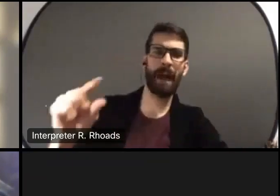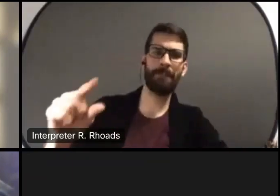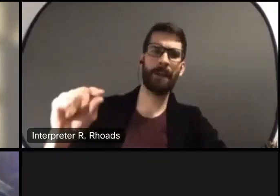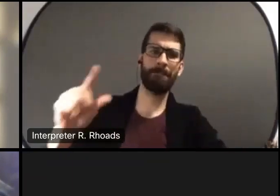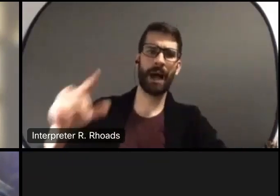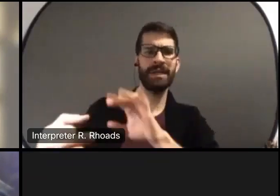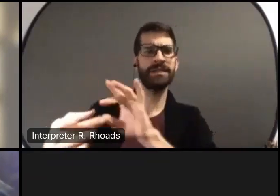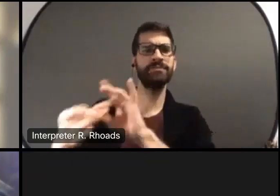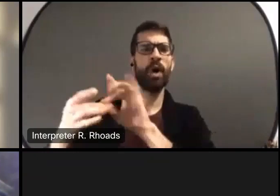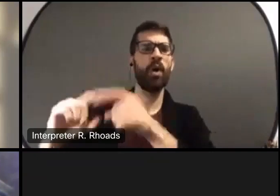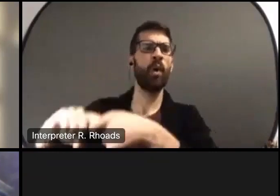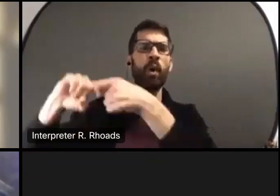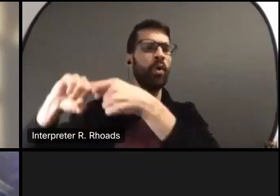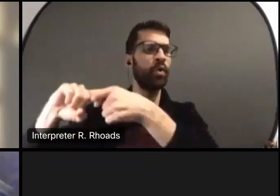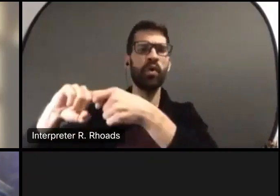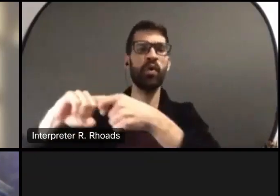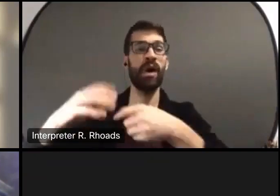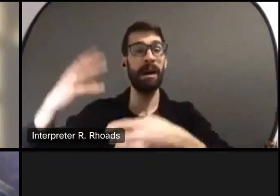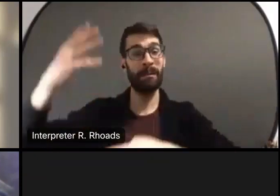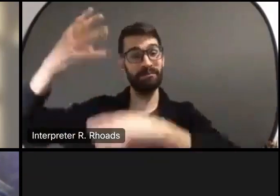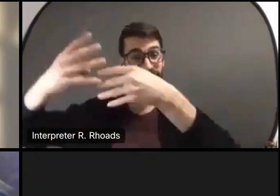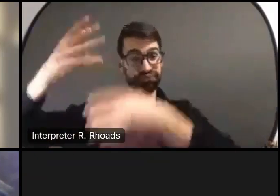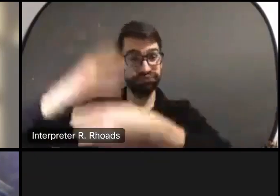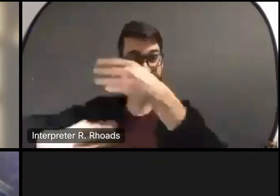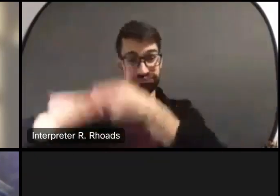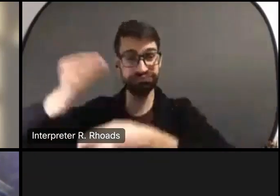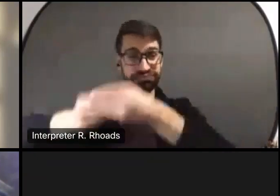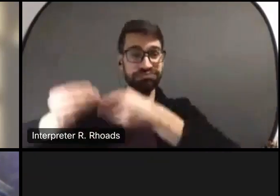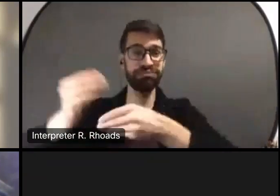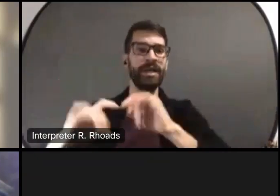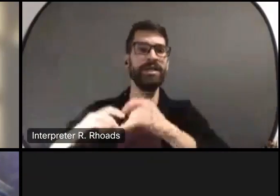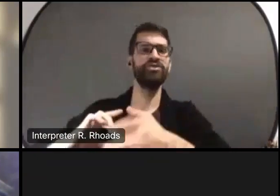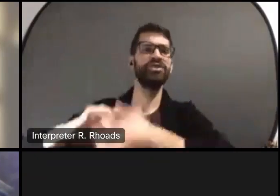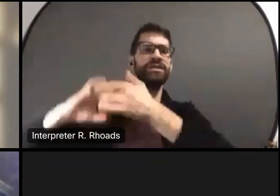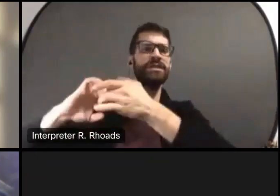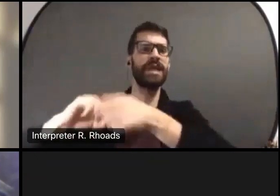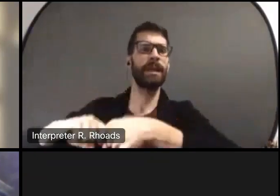having all these things disabled, because in my understanding ... this is actually across multiple